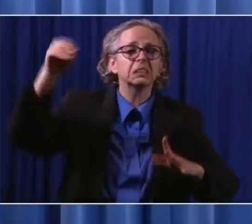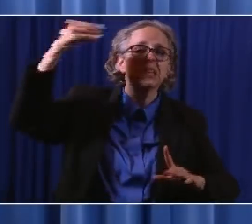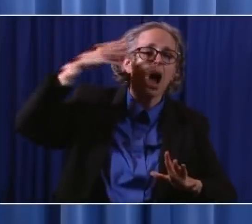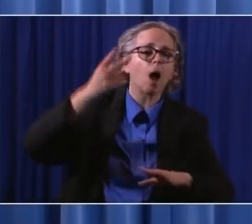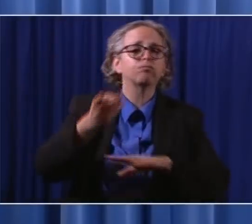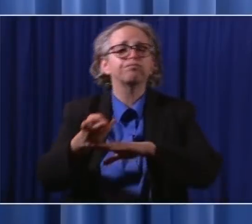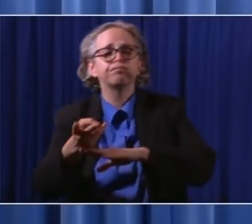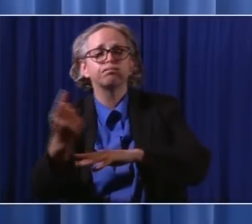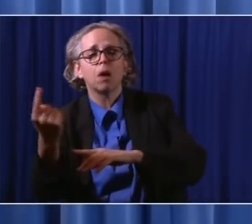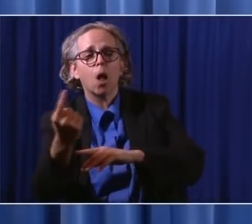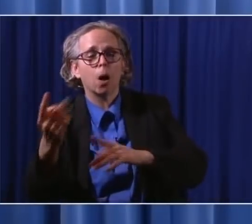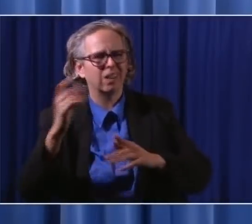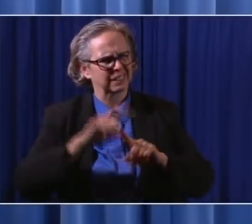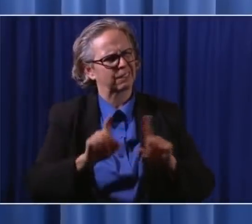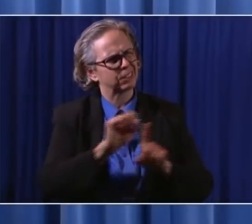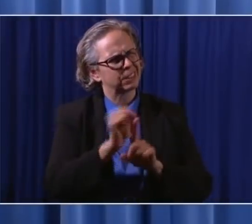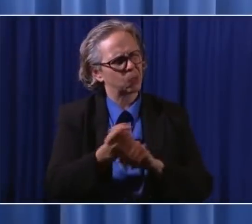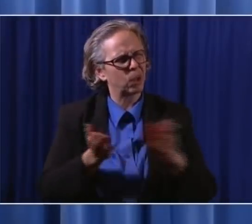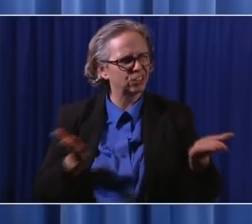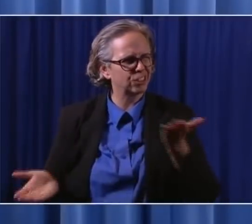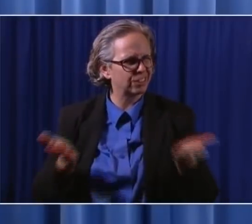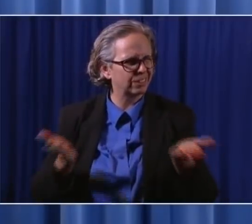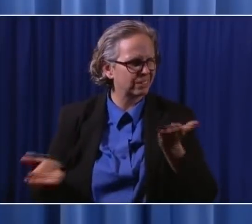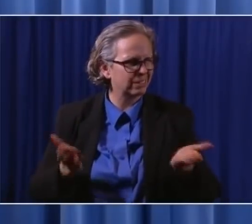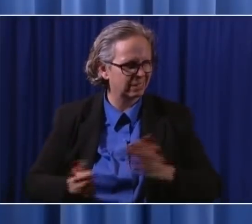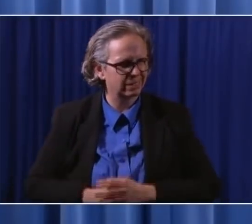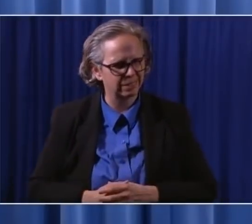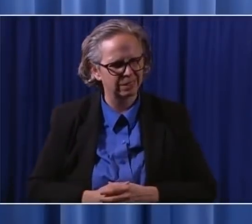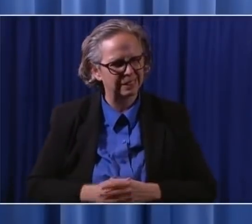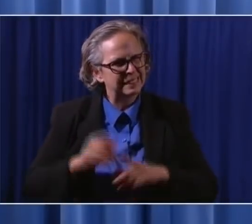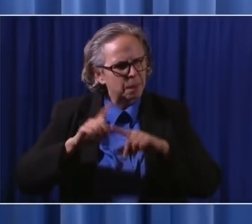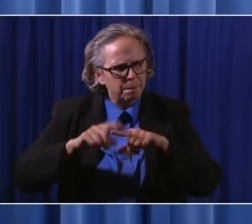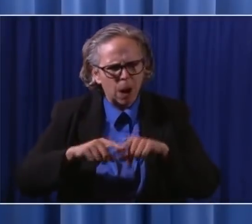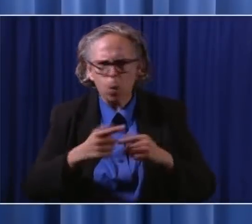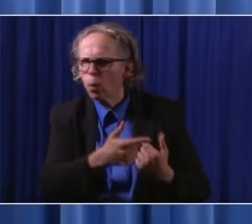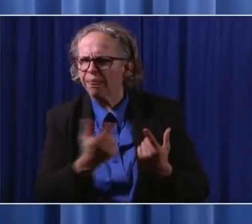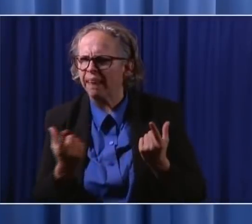STAYED IN HOUSE AND HOTEL ROOM AND JUST WENT OUT AND WENT TO THE BEACH AND STAYED AWAY FROM